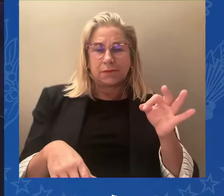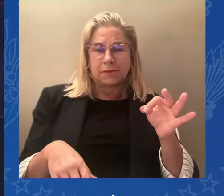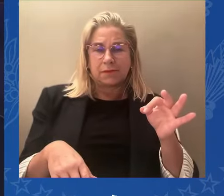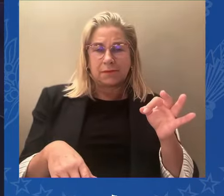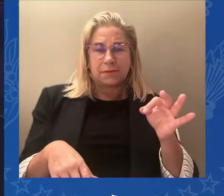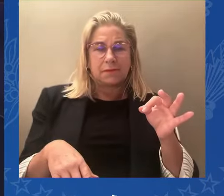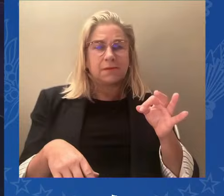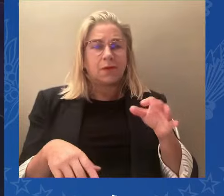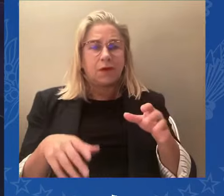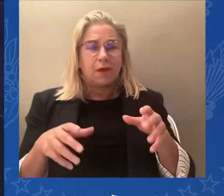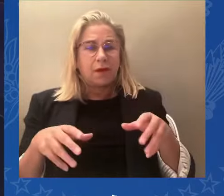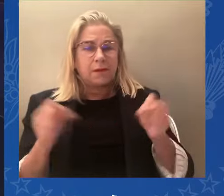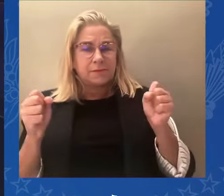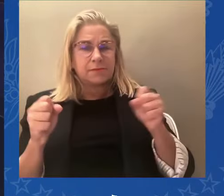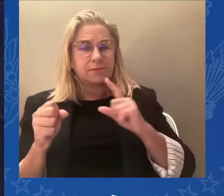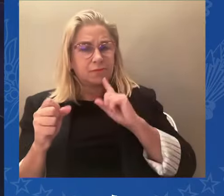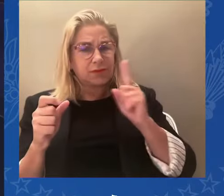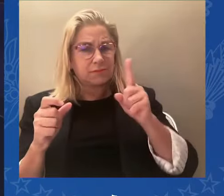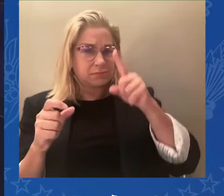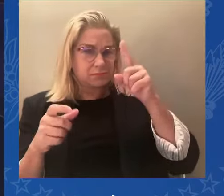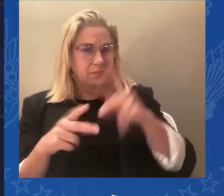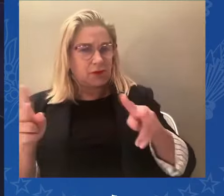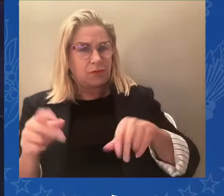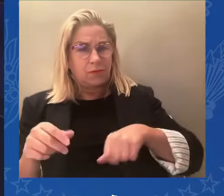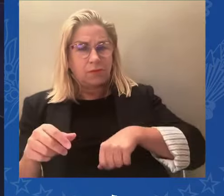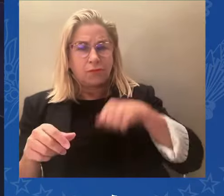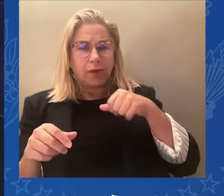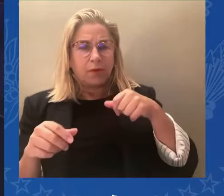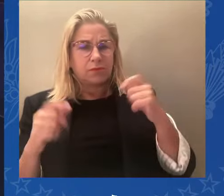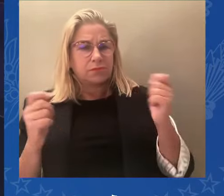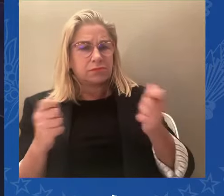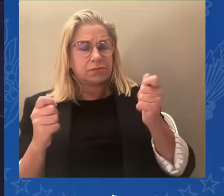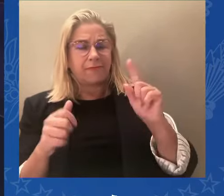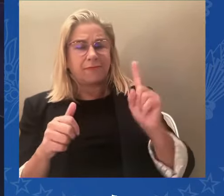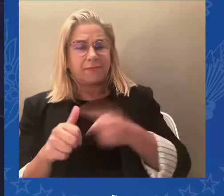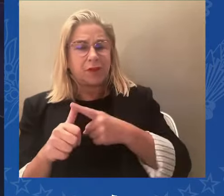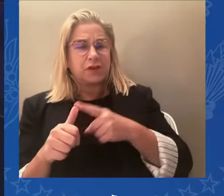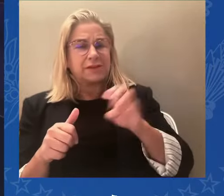more than 1,000 of you attended in this CBC week.